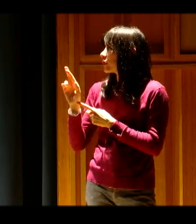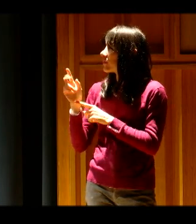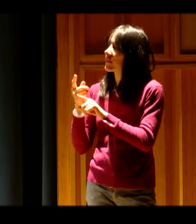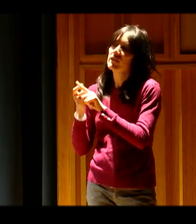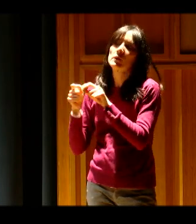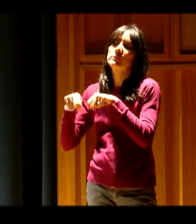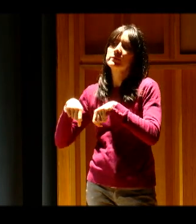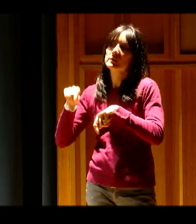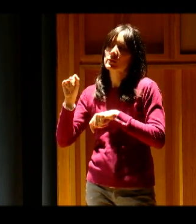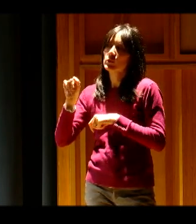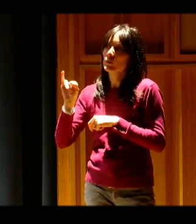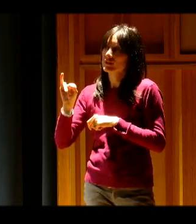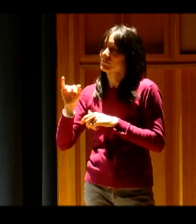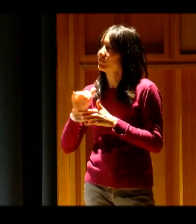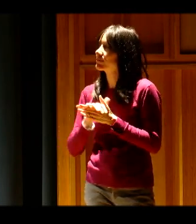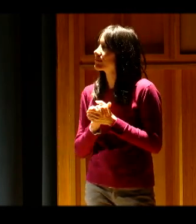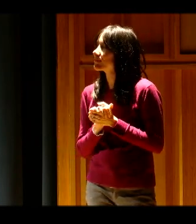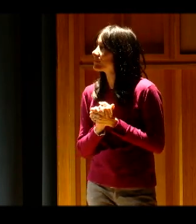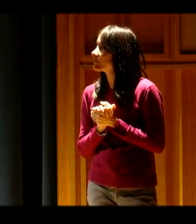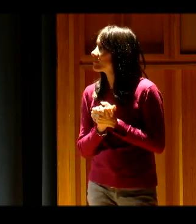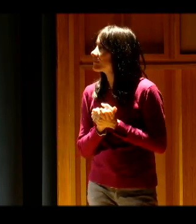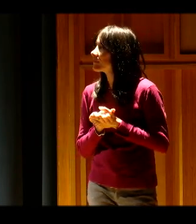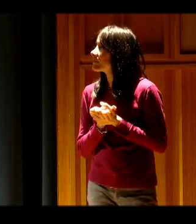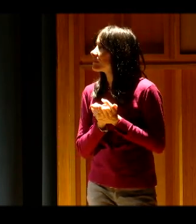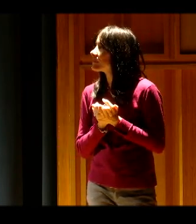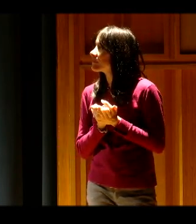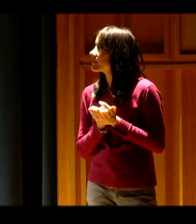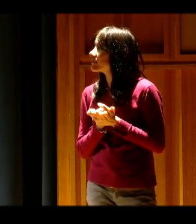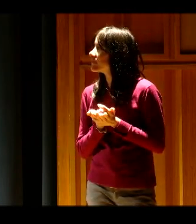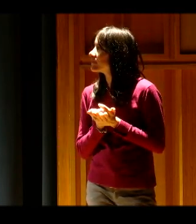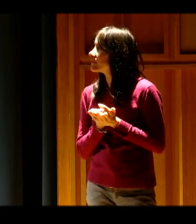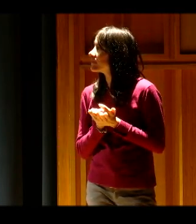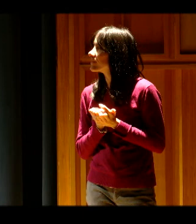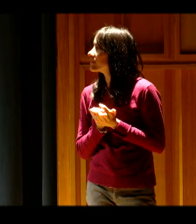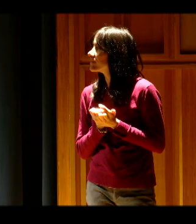applause -